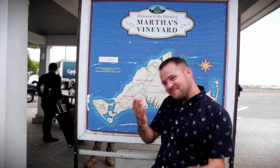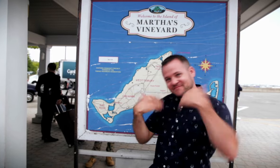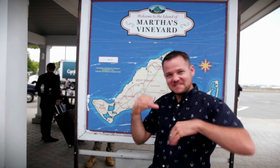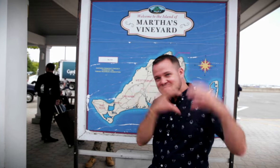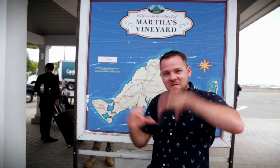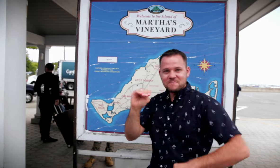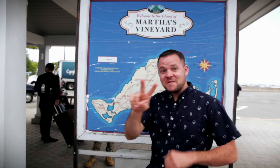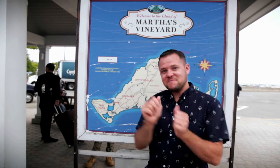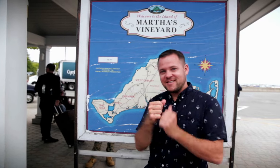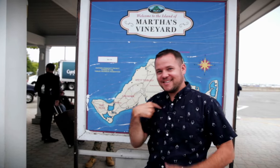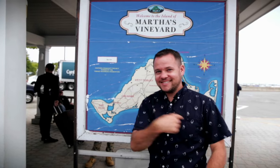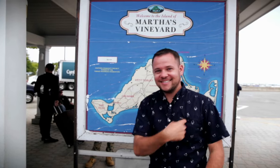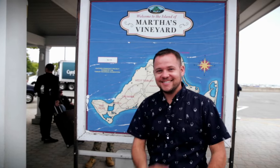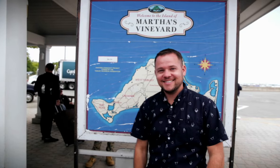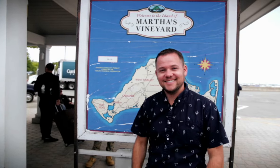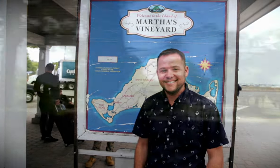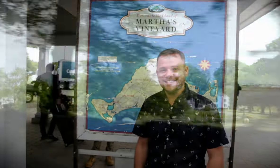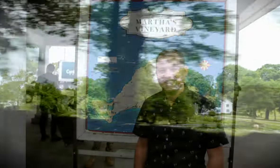Come and explore the island with us!